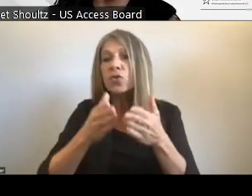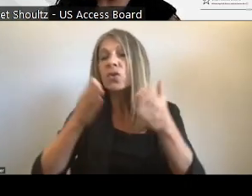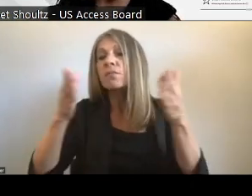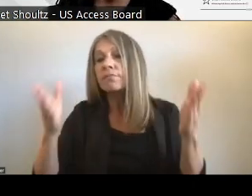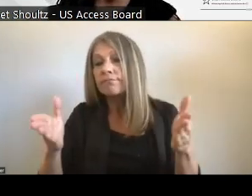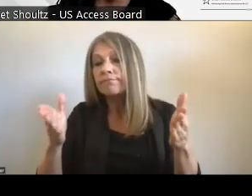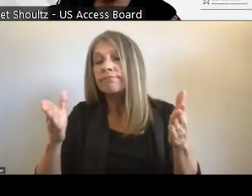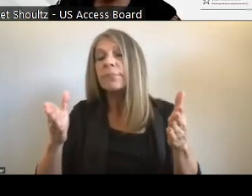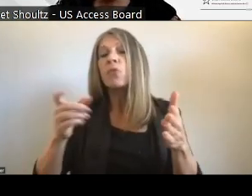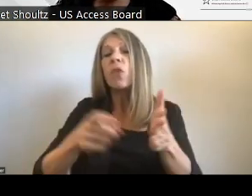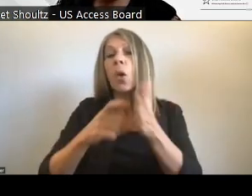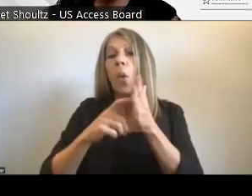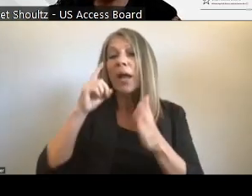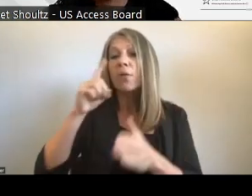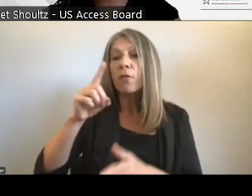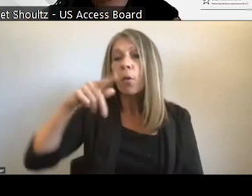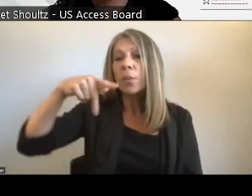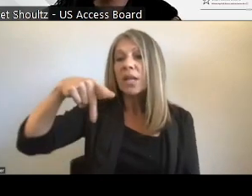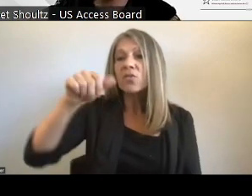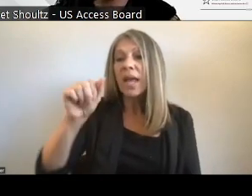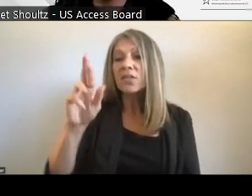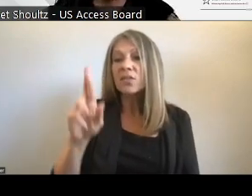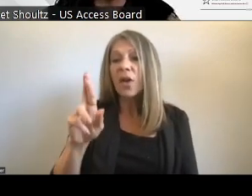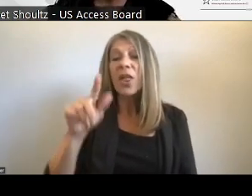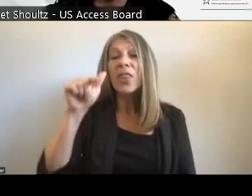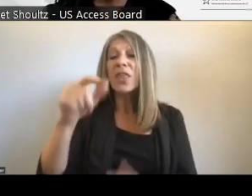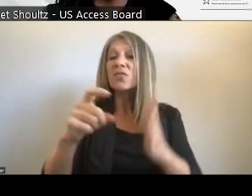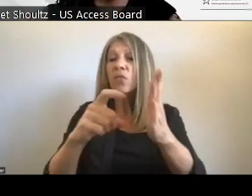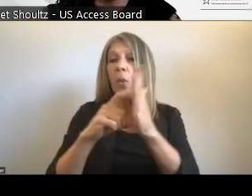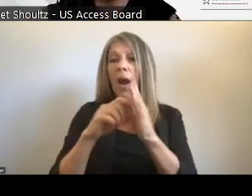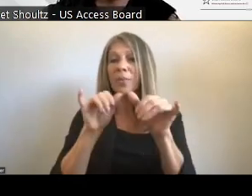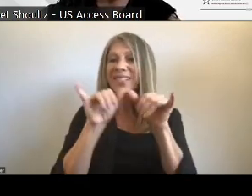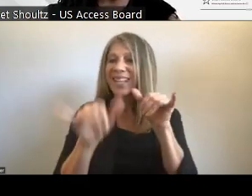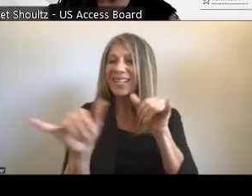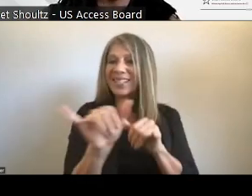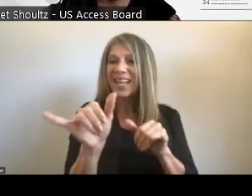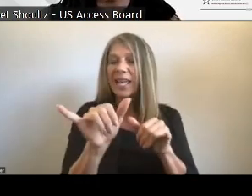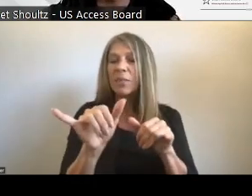pedestrian access routes. Again, this requirement remains the same, it's just structured differently.